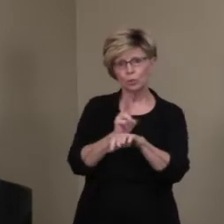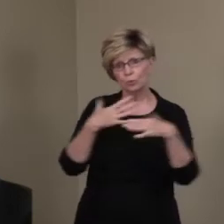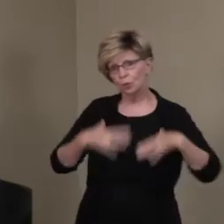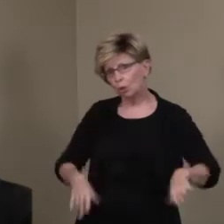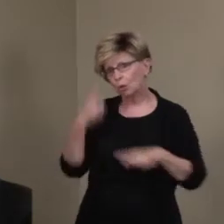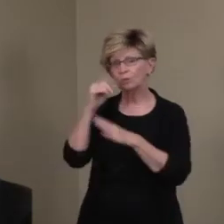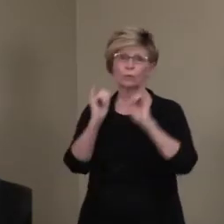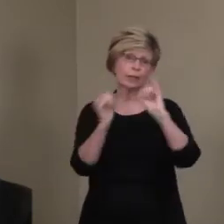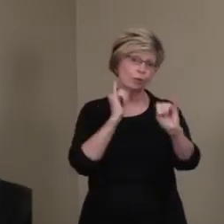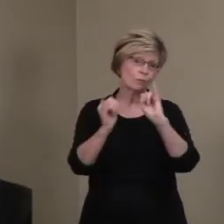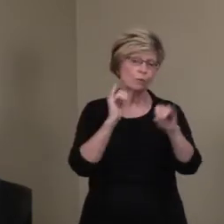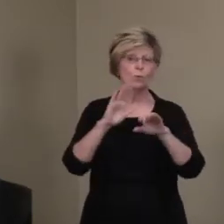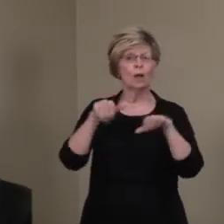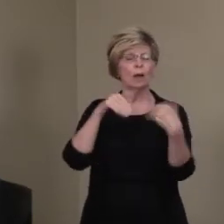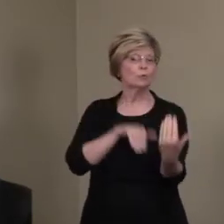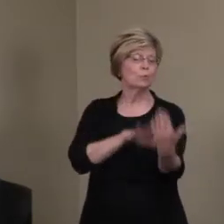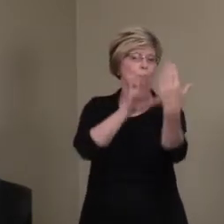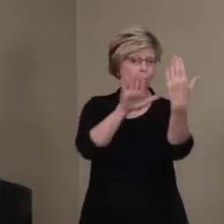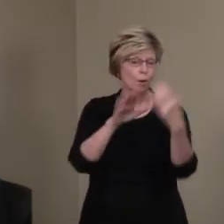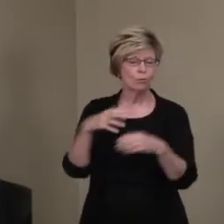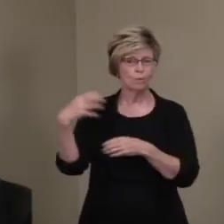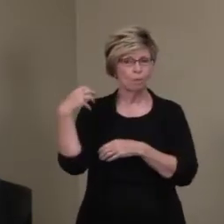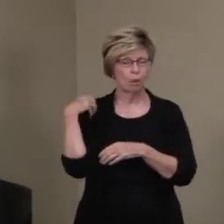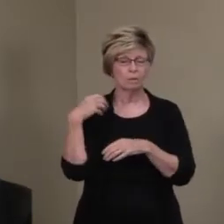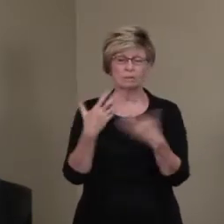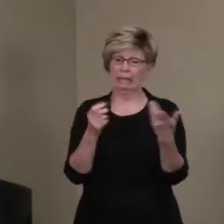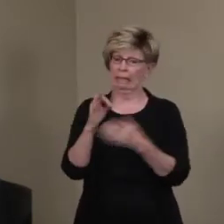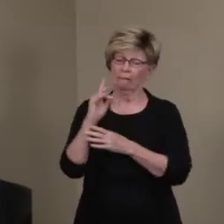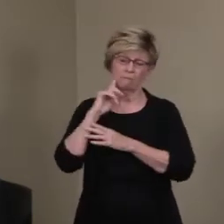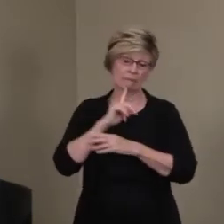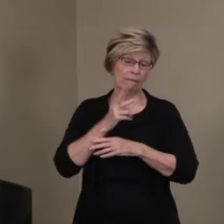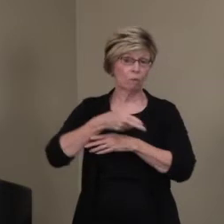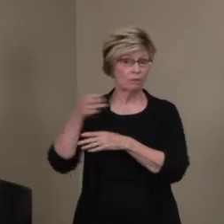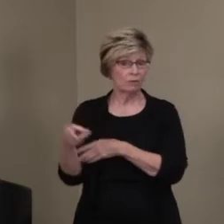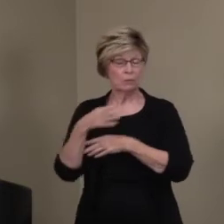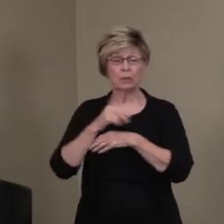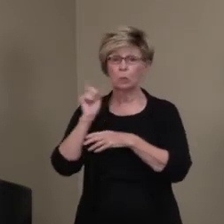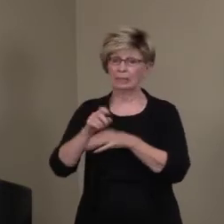you dress up for your interview and you discuss how to approach employer if